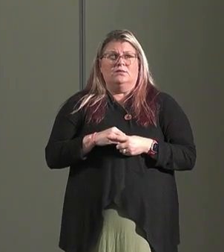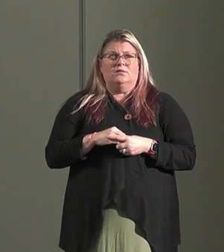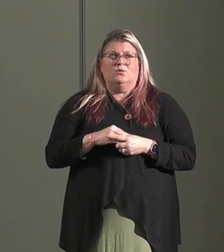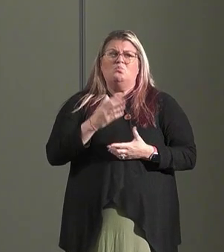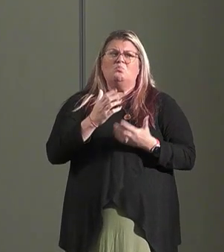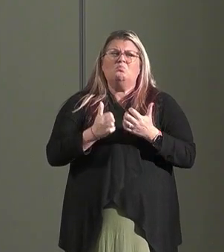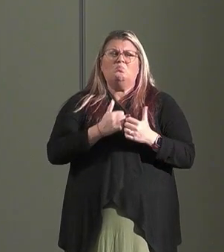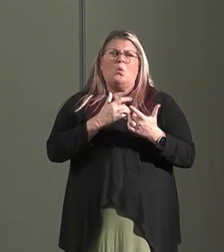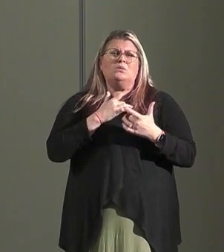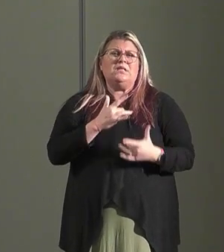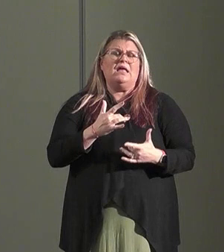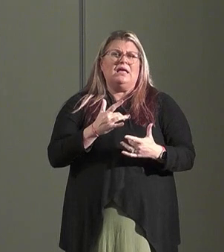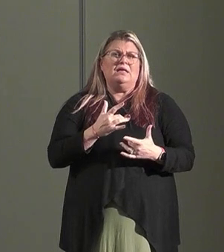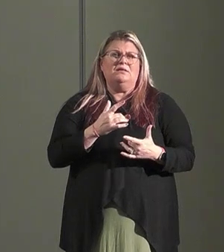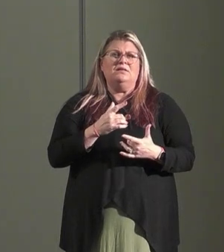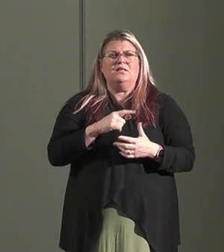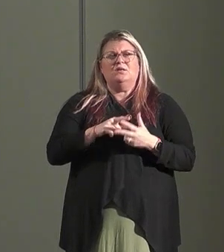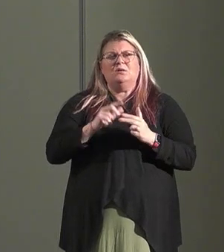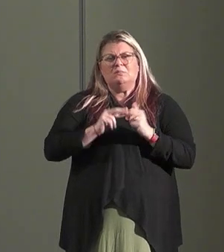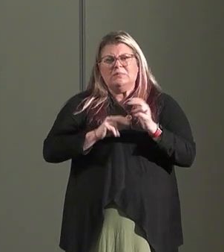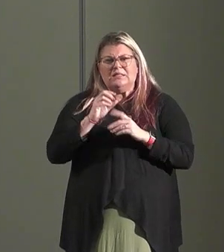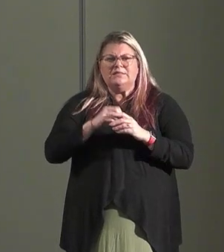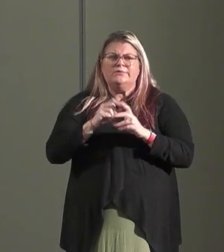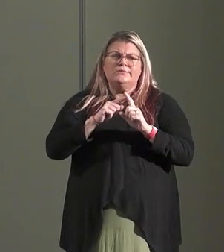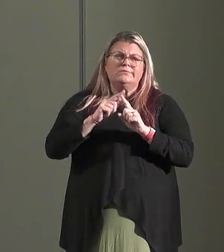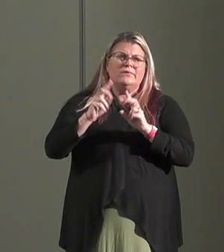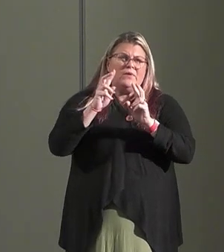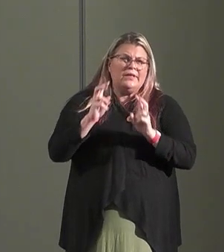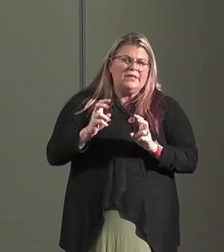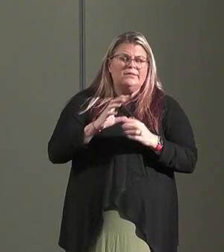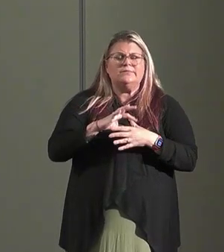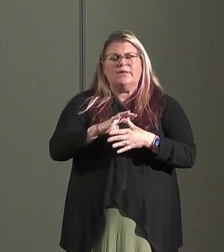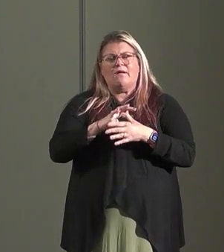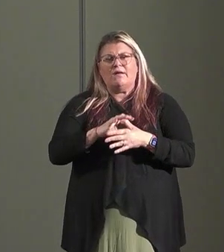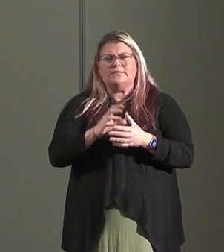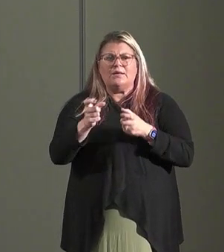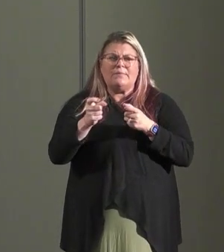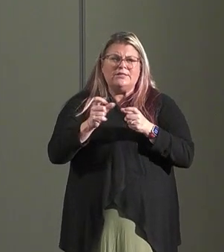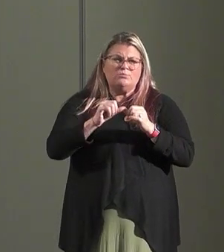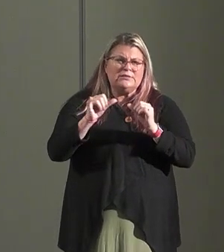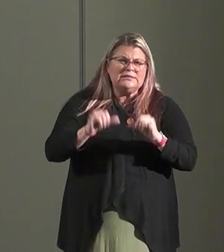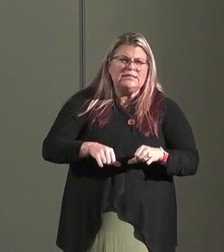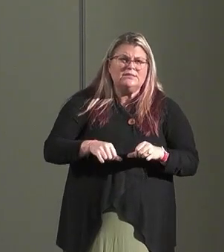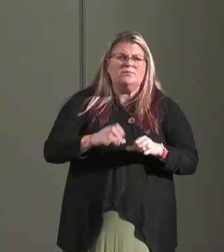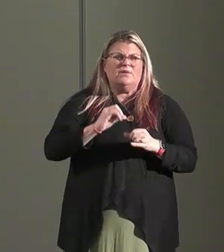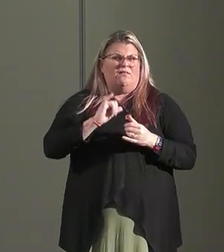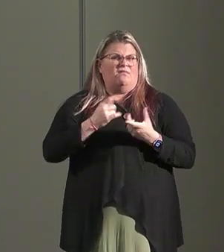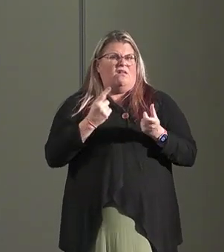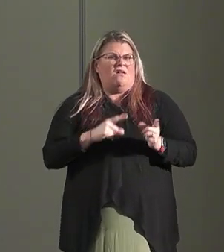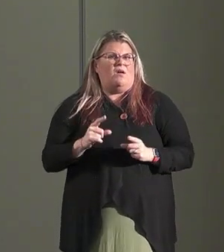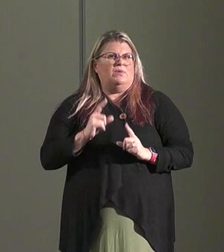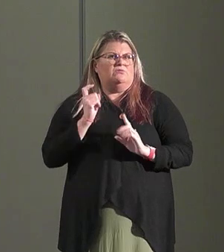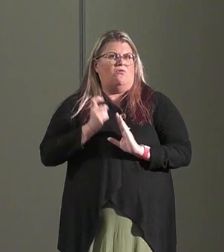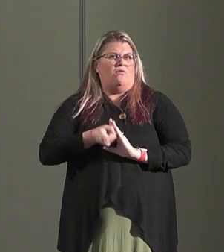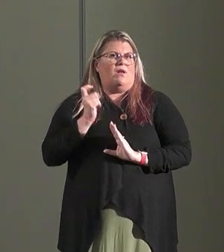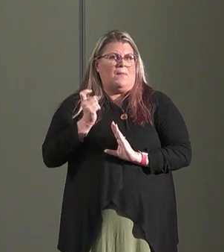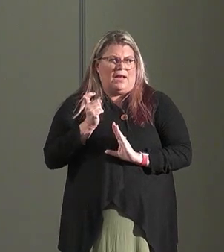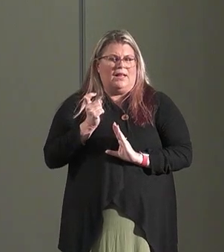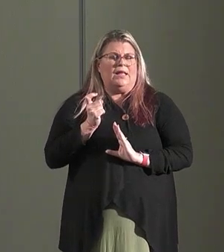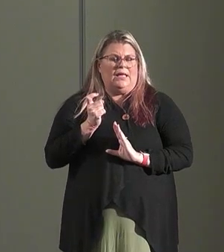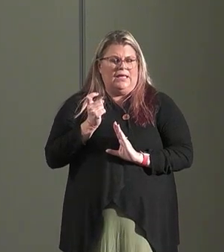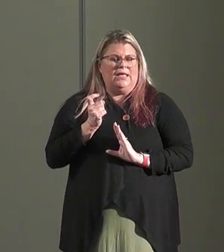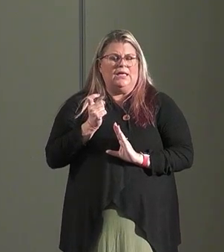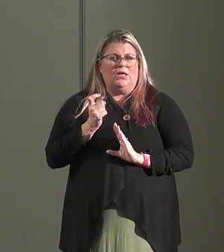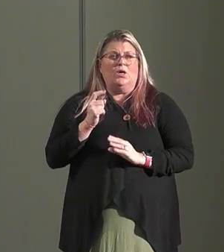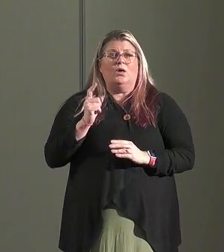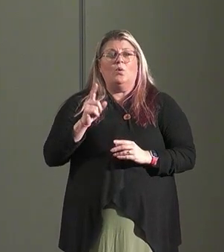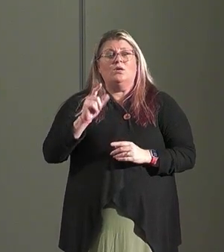likely built into themes and content management systems that happens automatically alt-text form